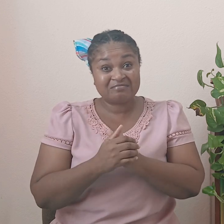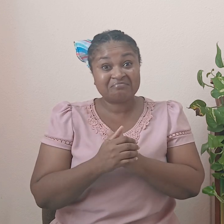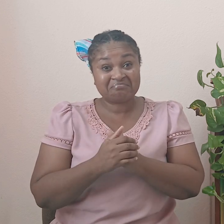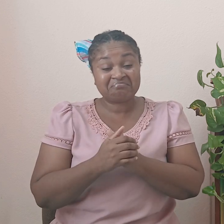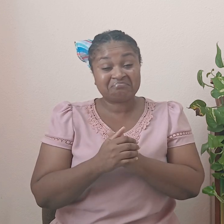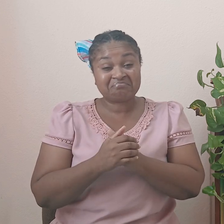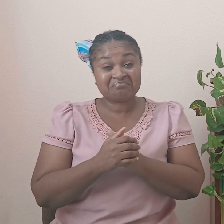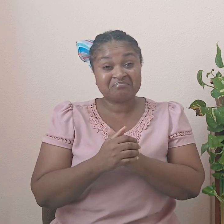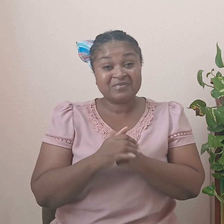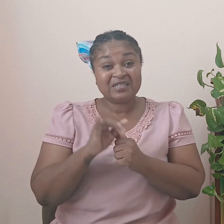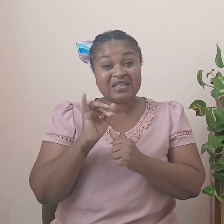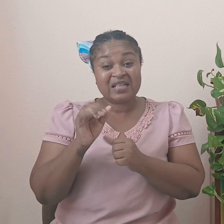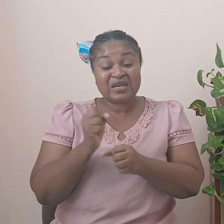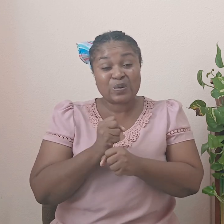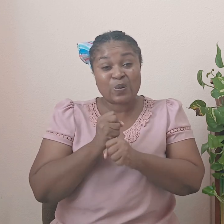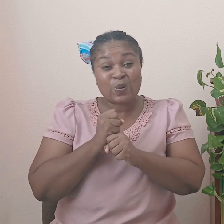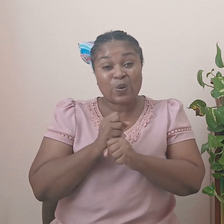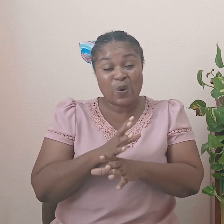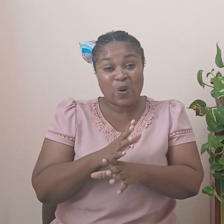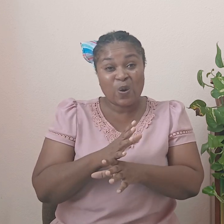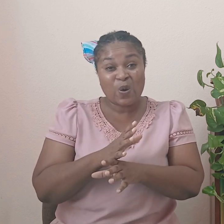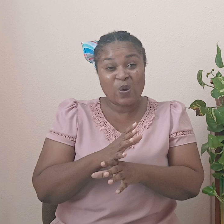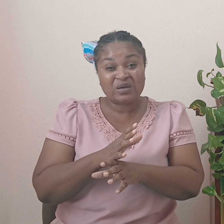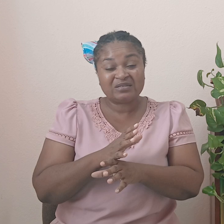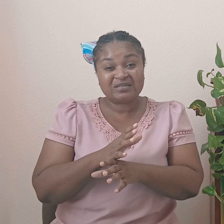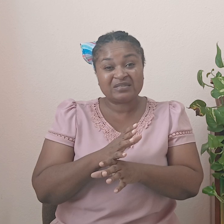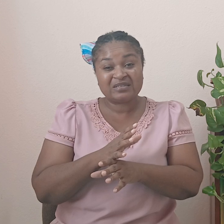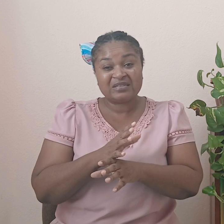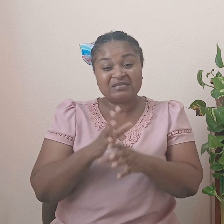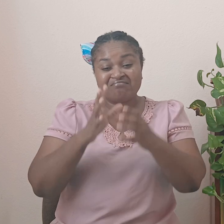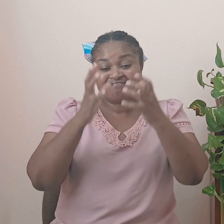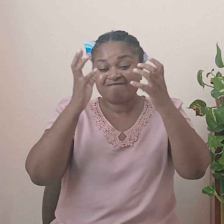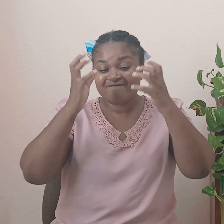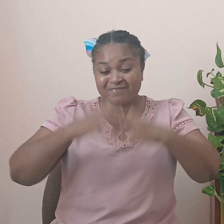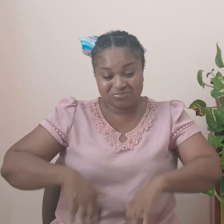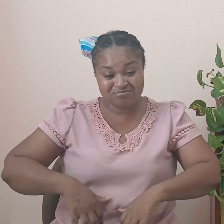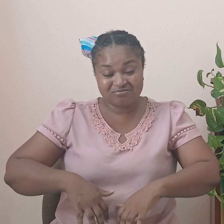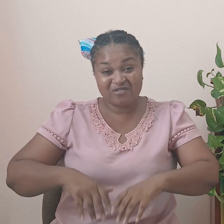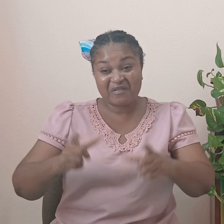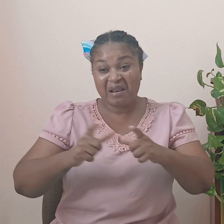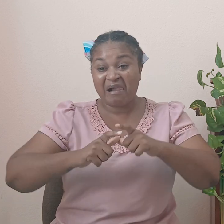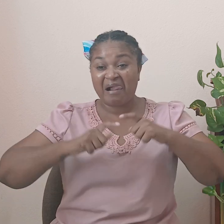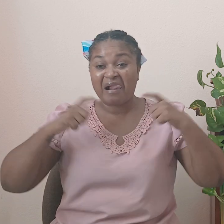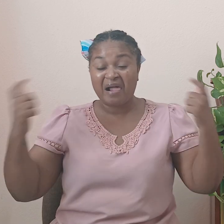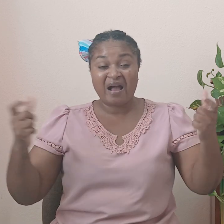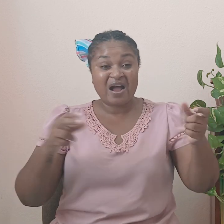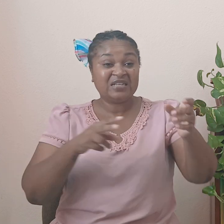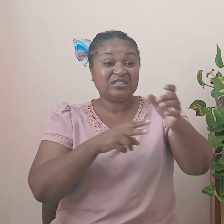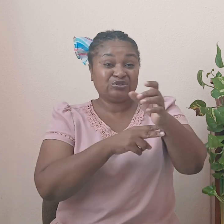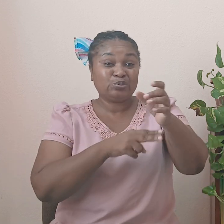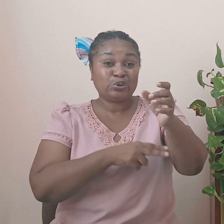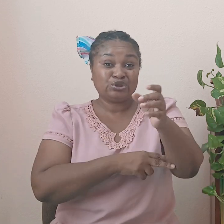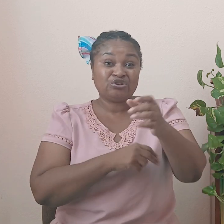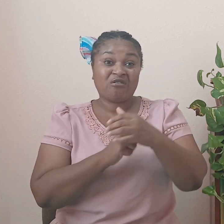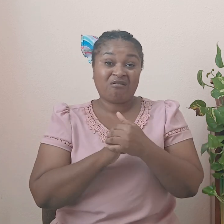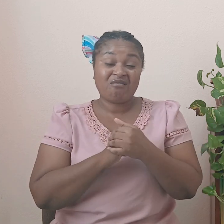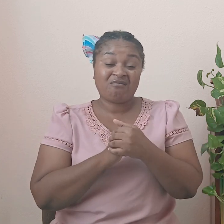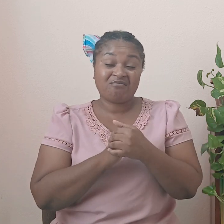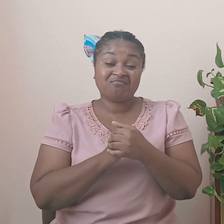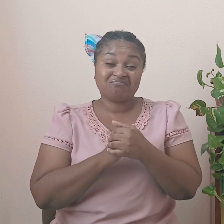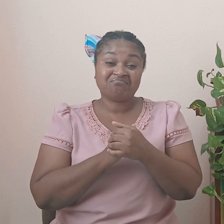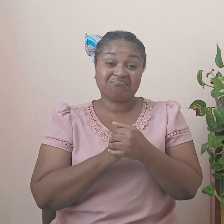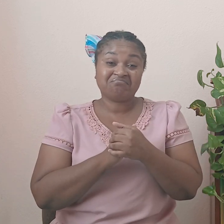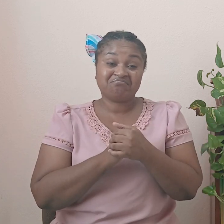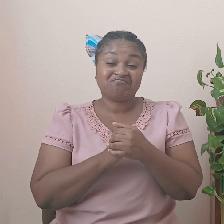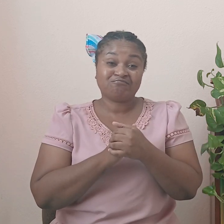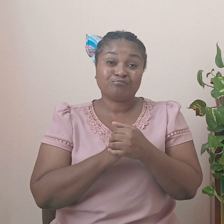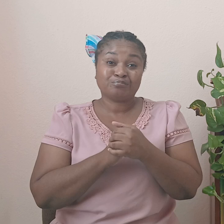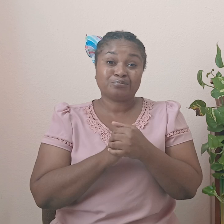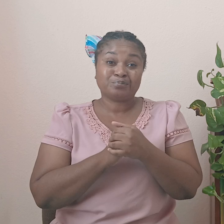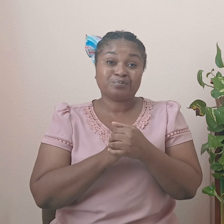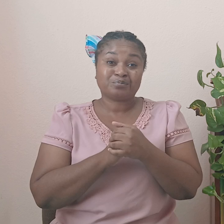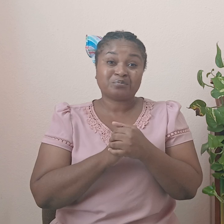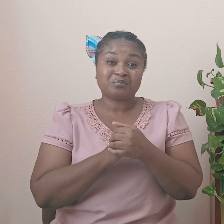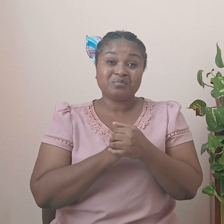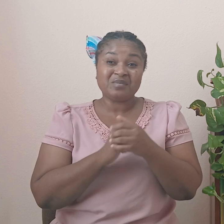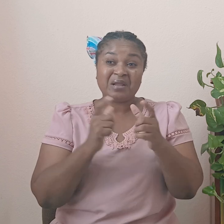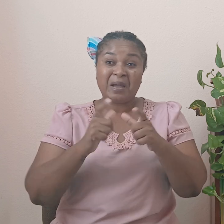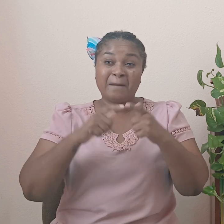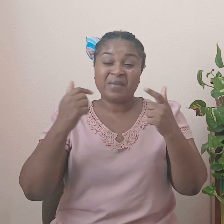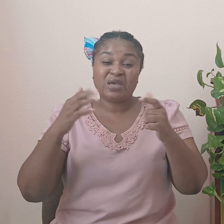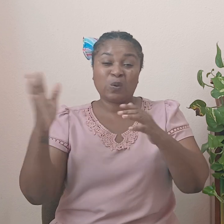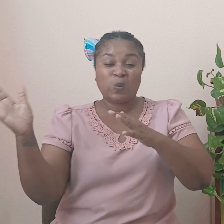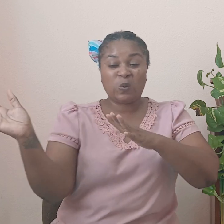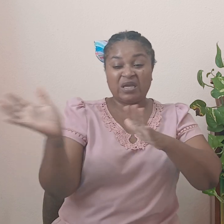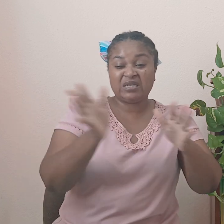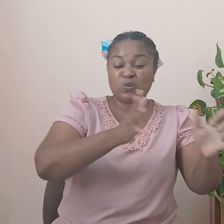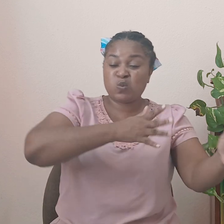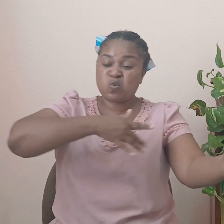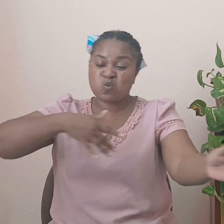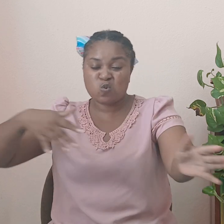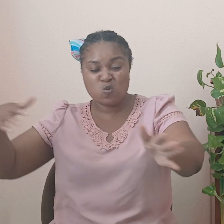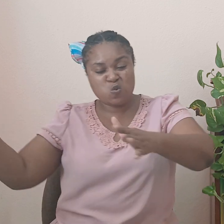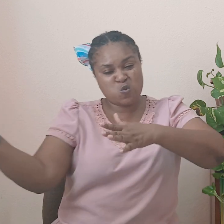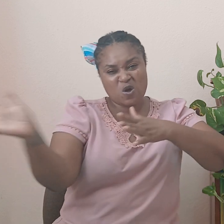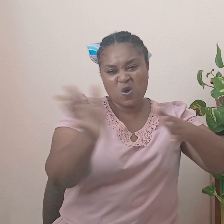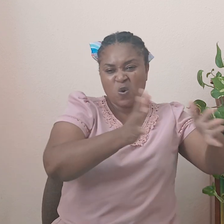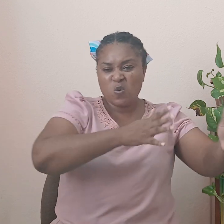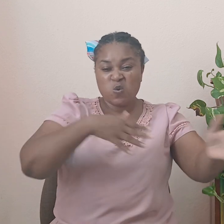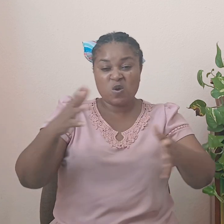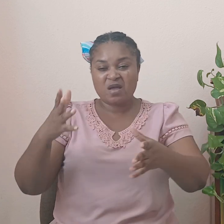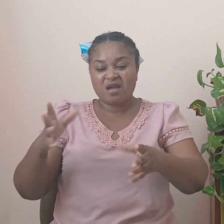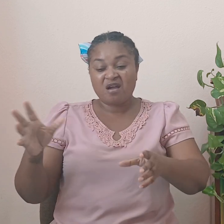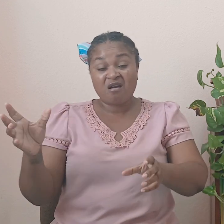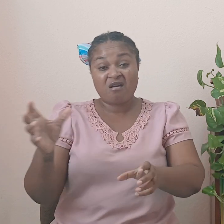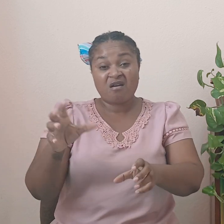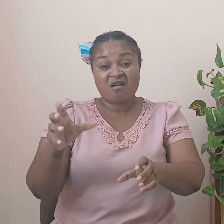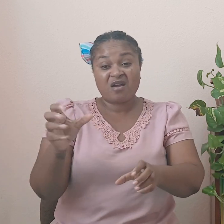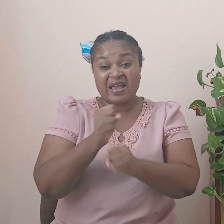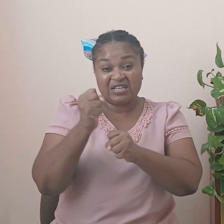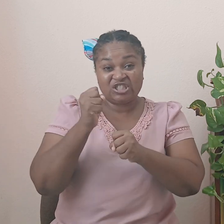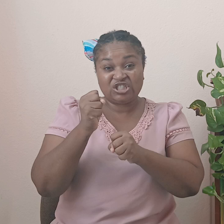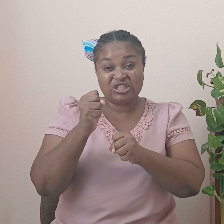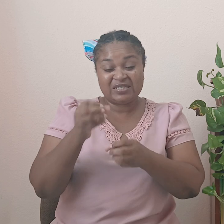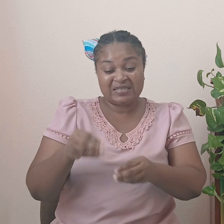triggered the demolition of the large structure. A gust of wind caught that seed and lifted it